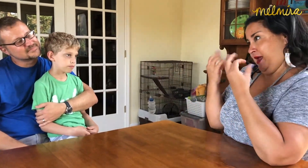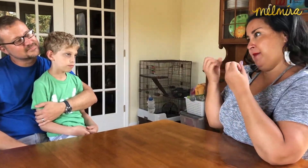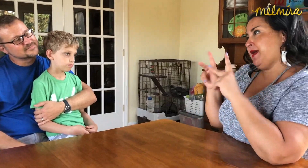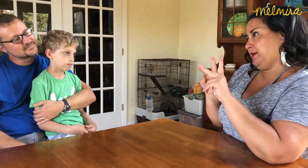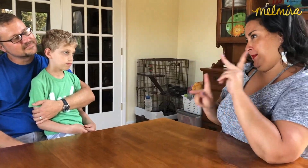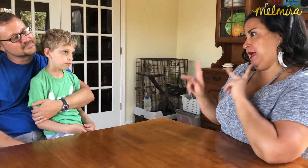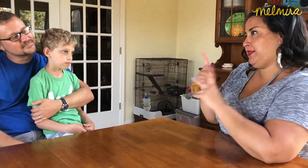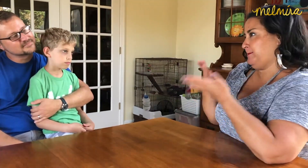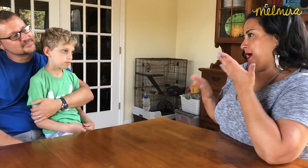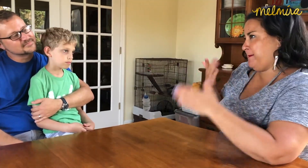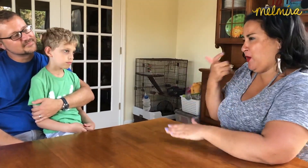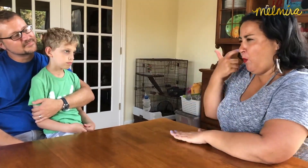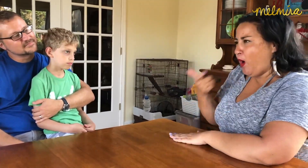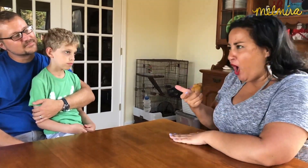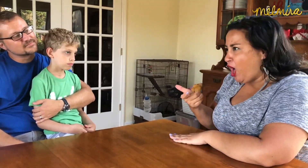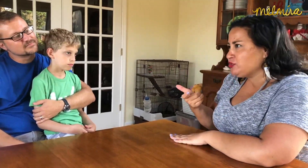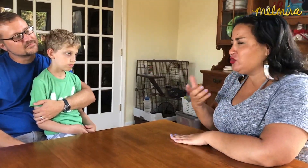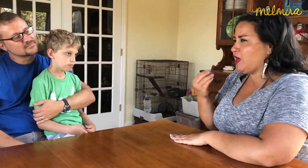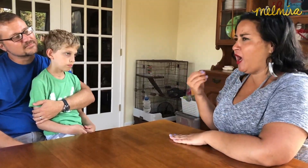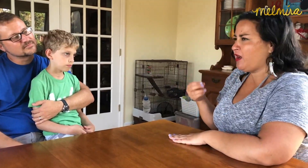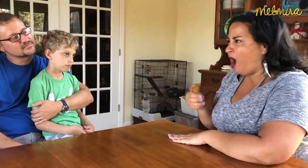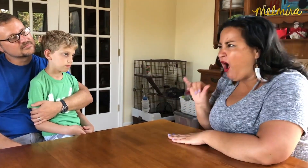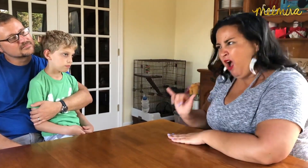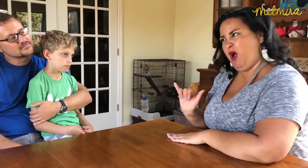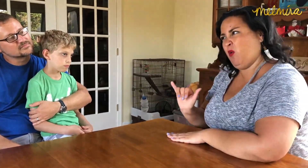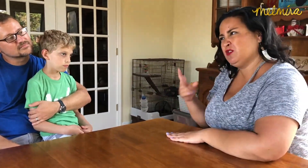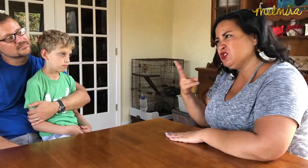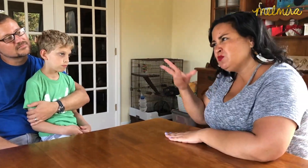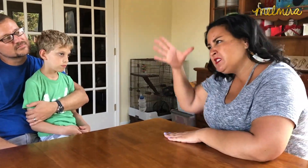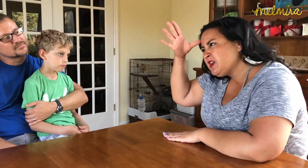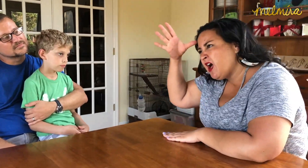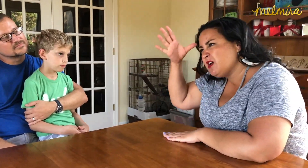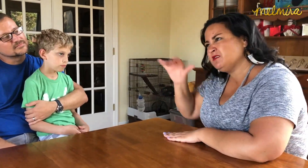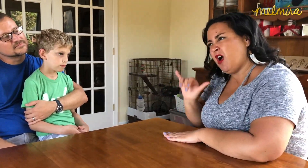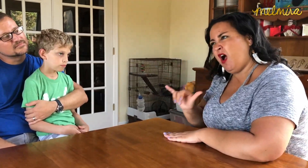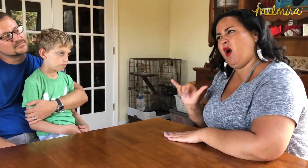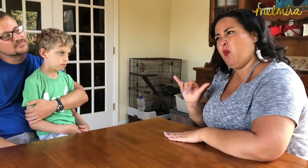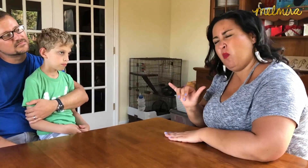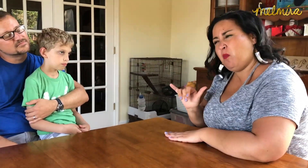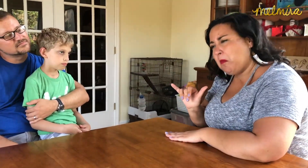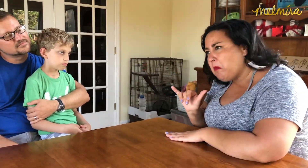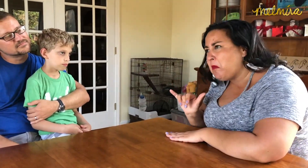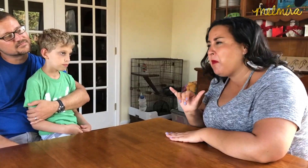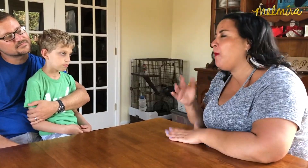many people might watch and wonder about having two dads,